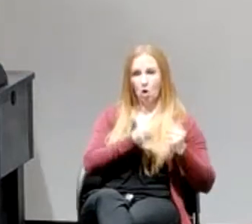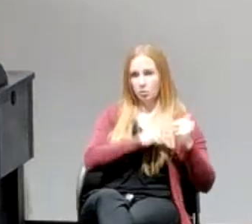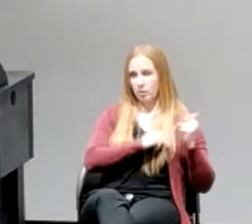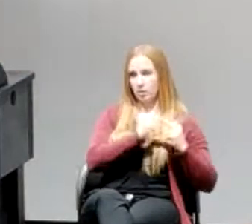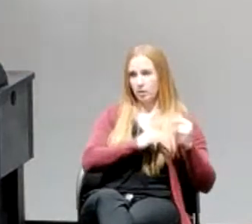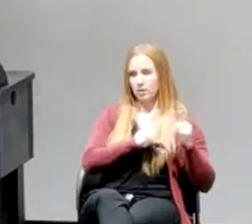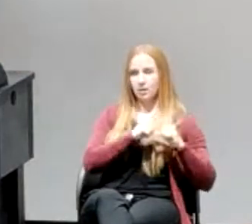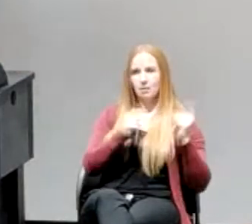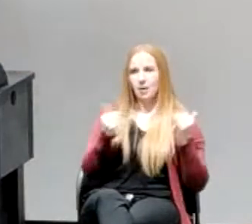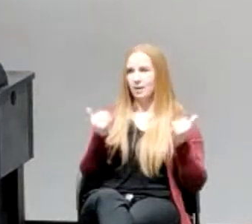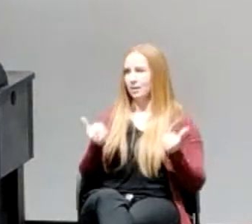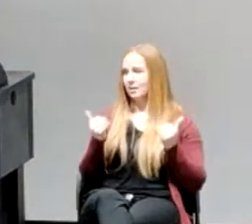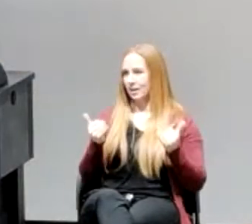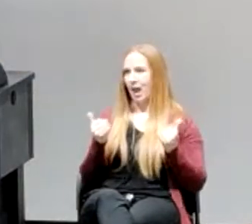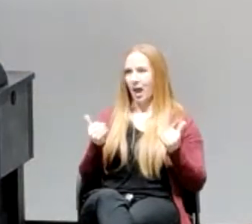You spit out at the terminus.